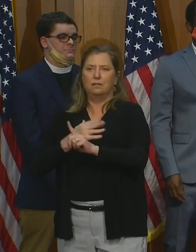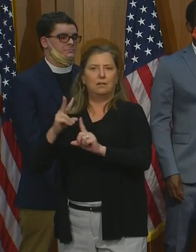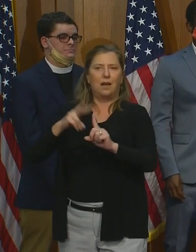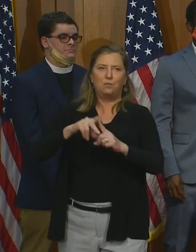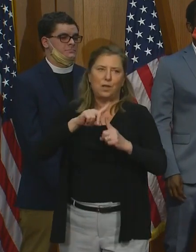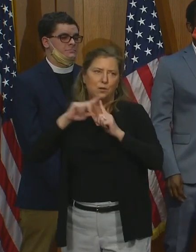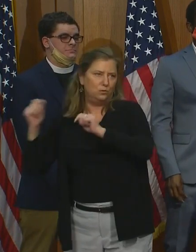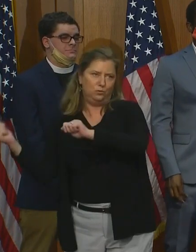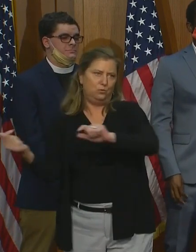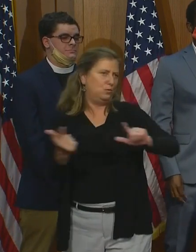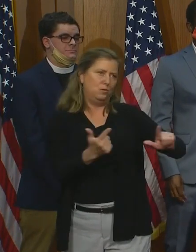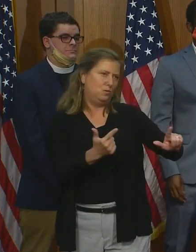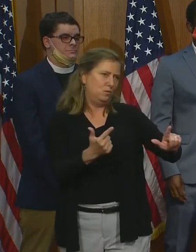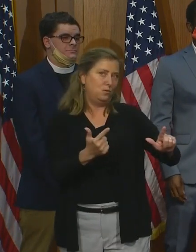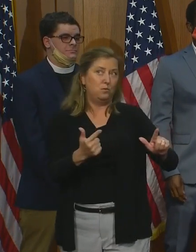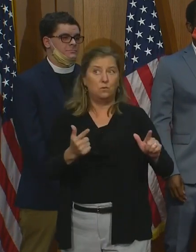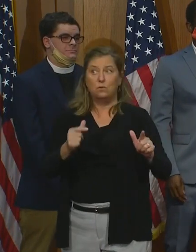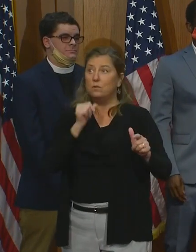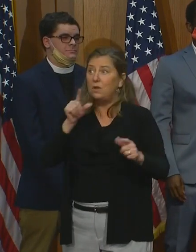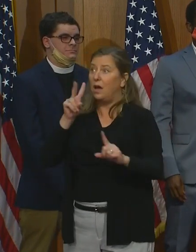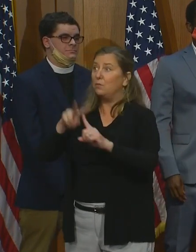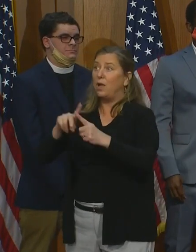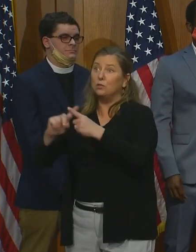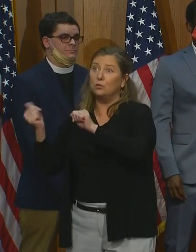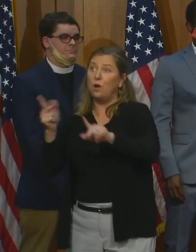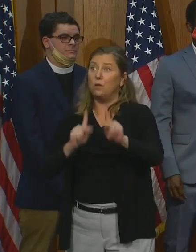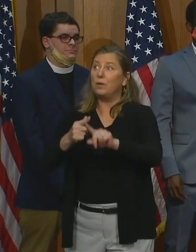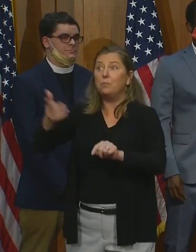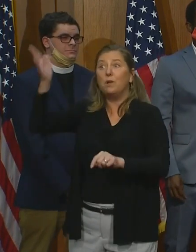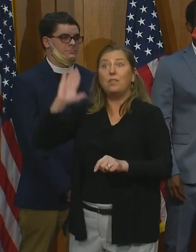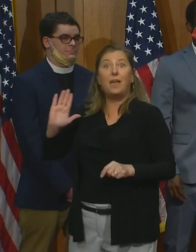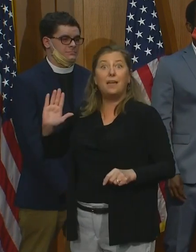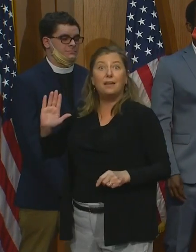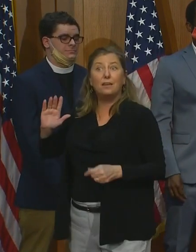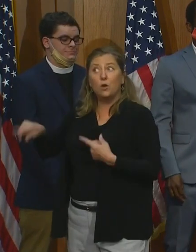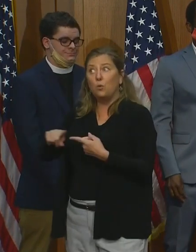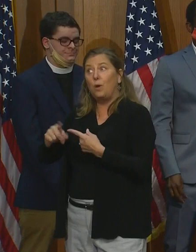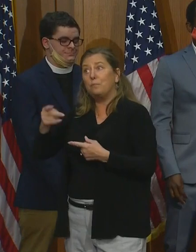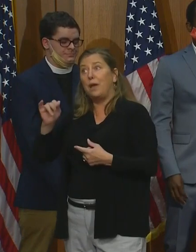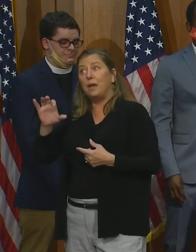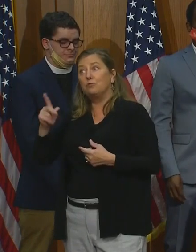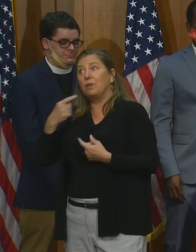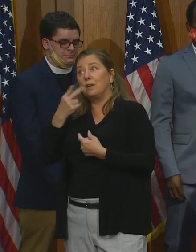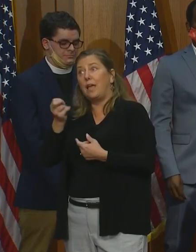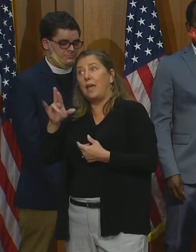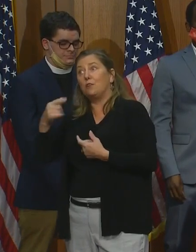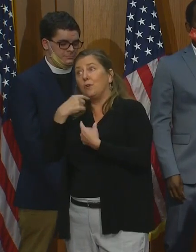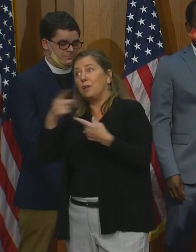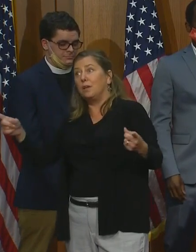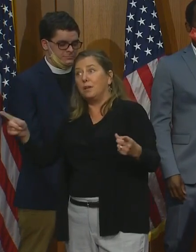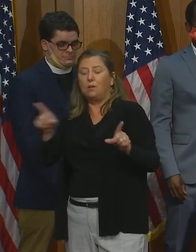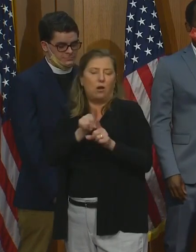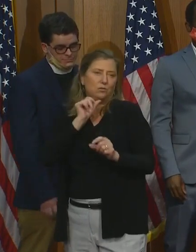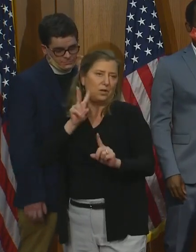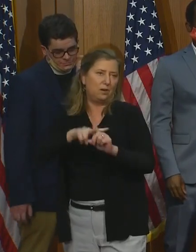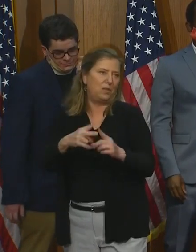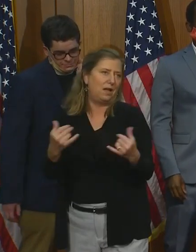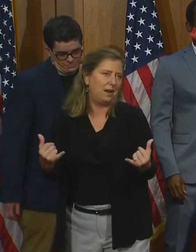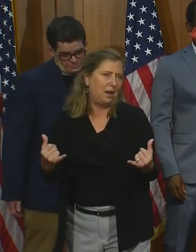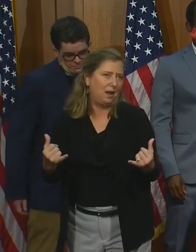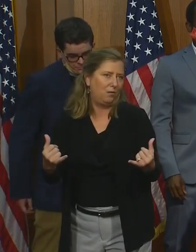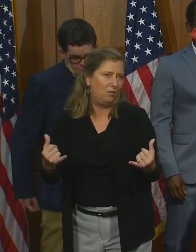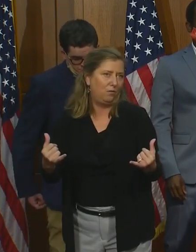IDEALS DID NOT APPLY TO